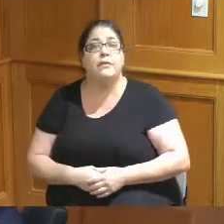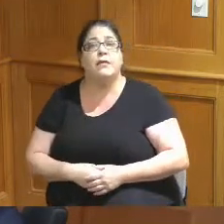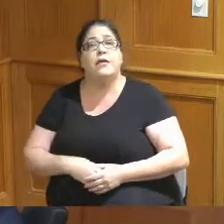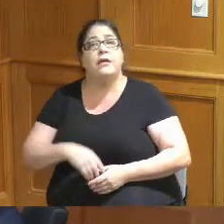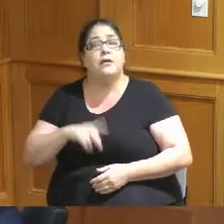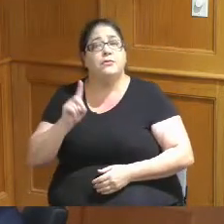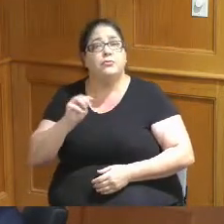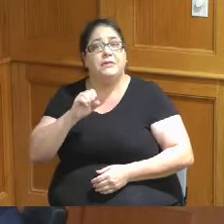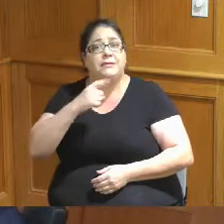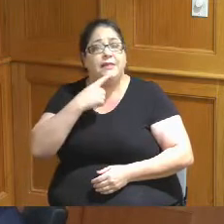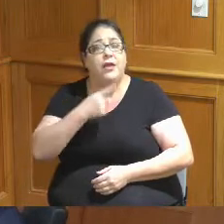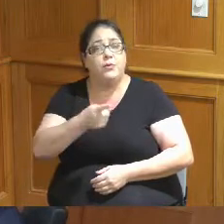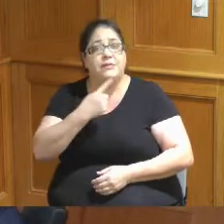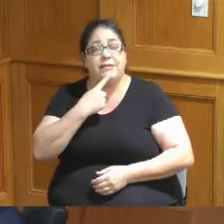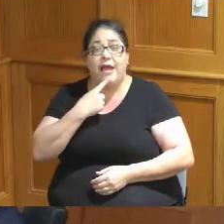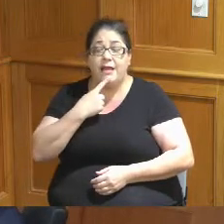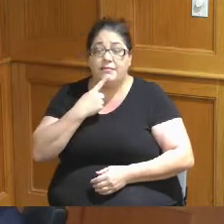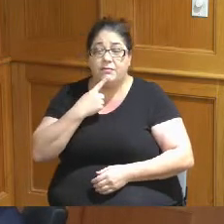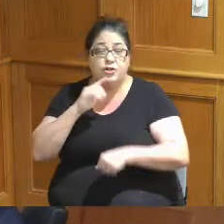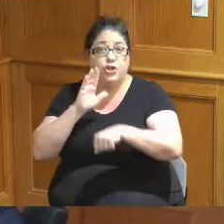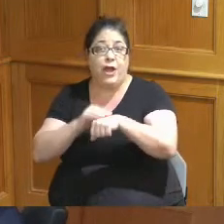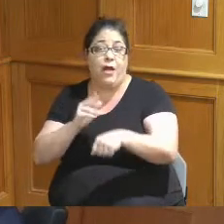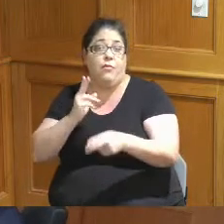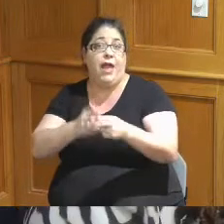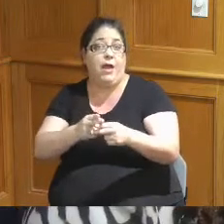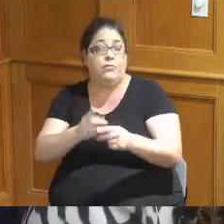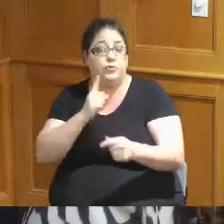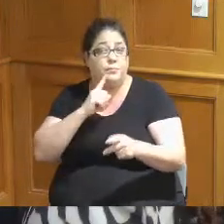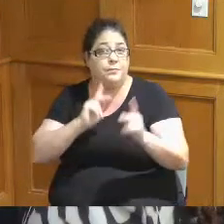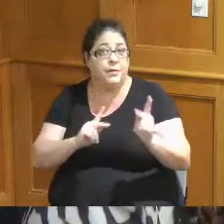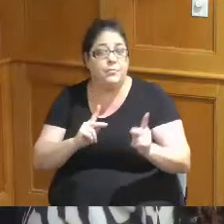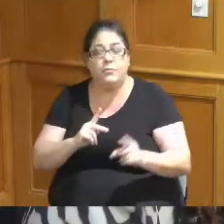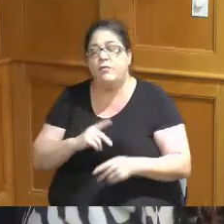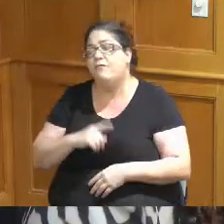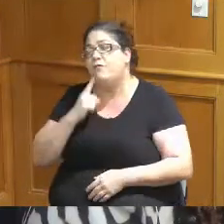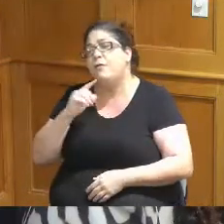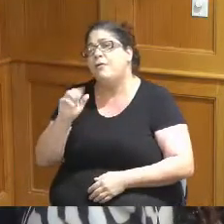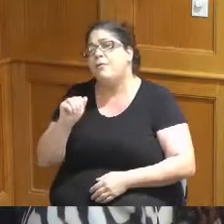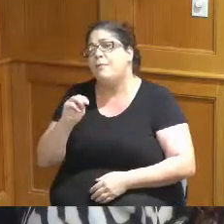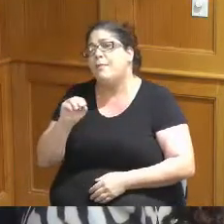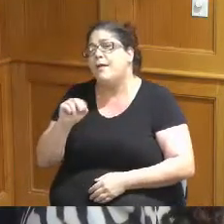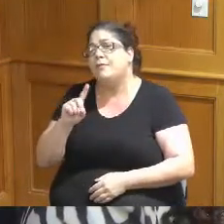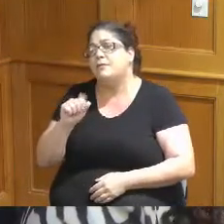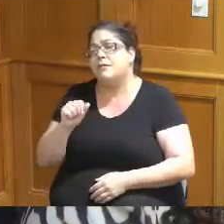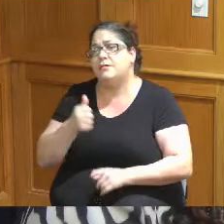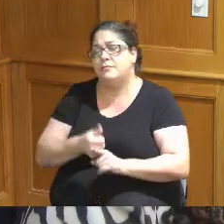as you were saying shout outs I wanted to do a shout out for Amanda who gave an awesome video